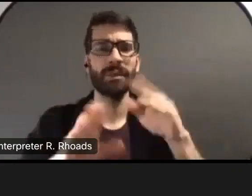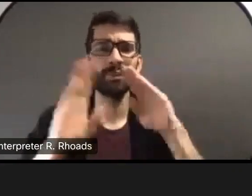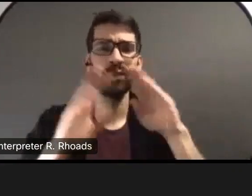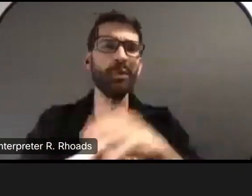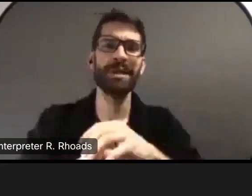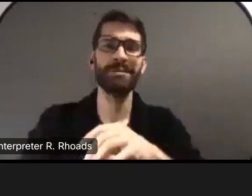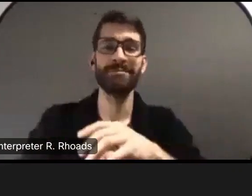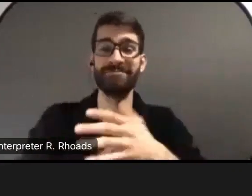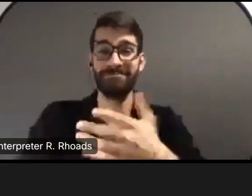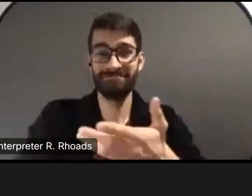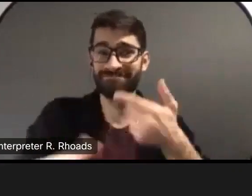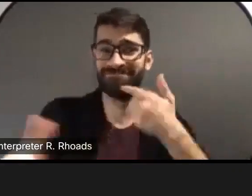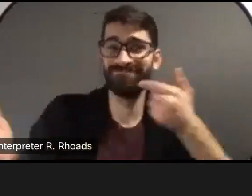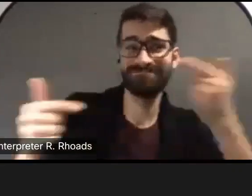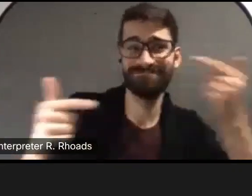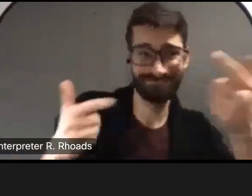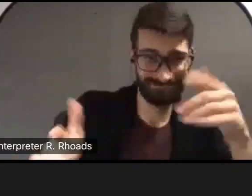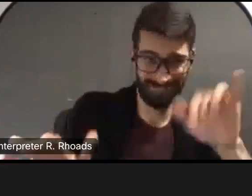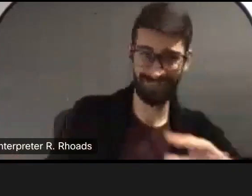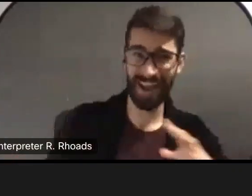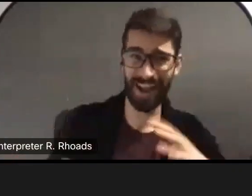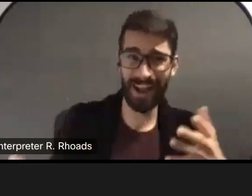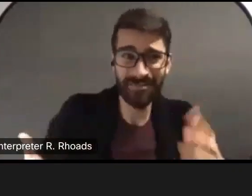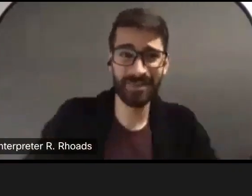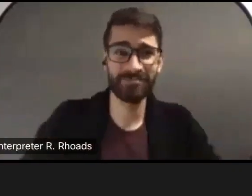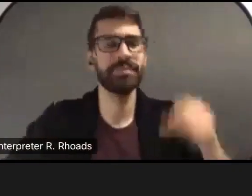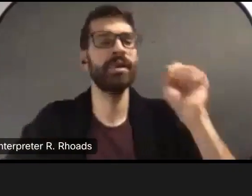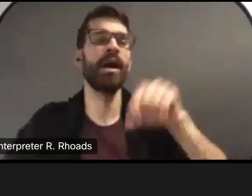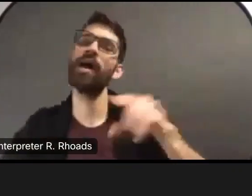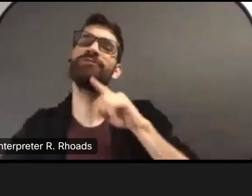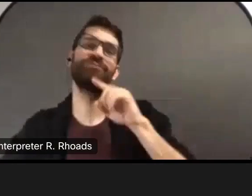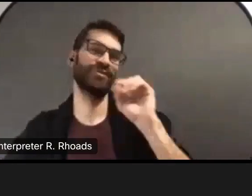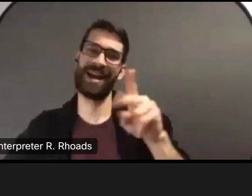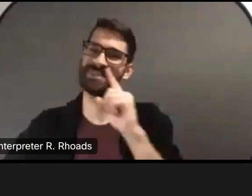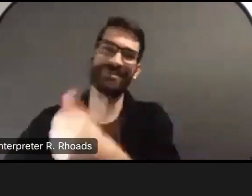(Stevens) So that's okay? (Williams) That's okay to use your own money. (Boese) You're not wearing